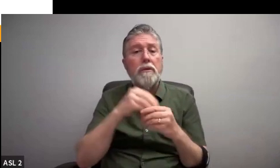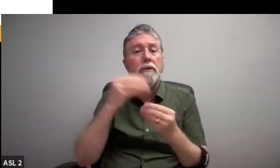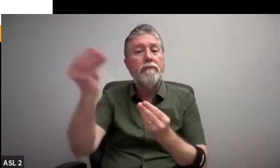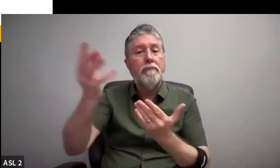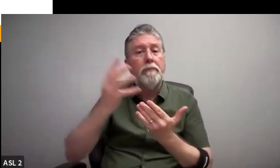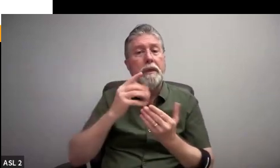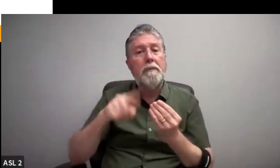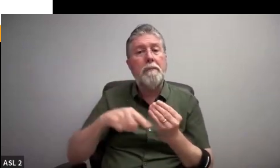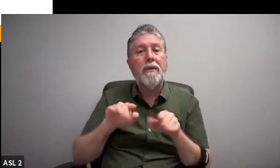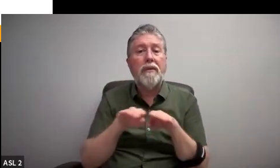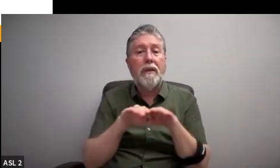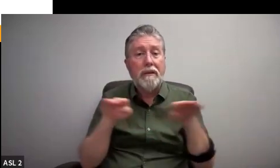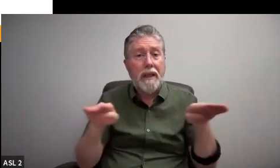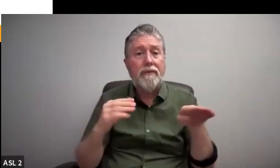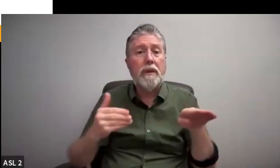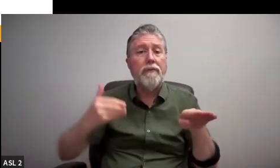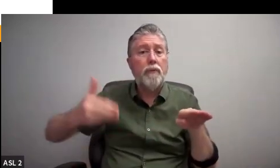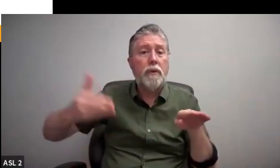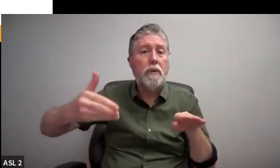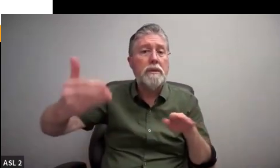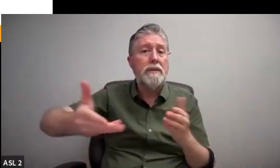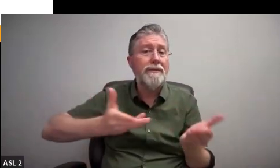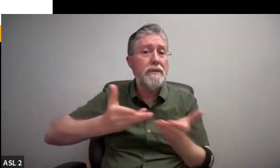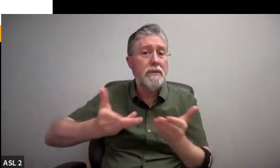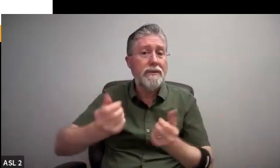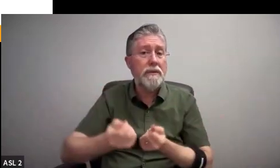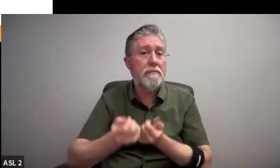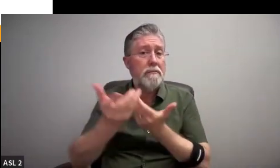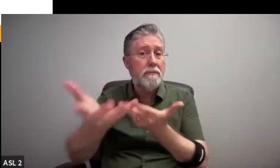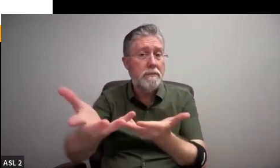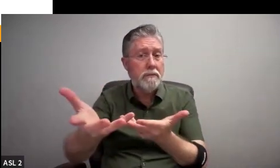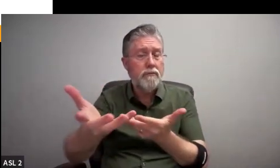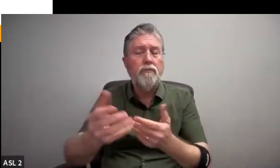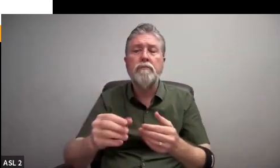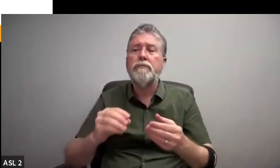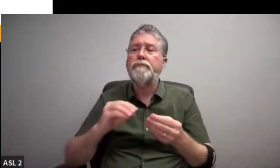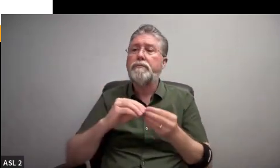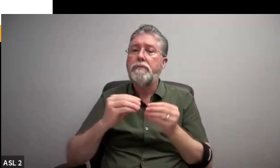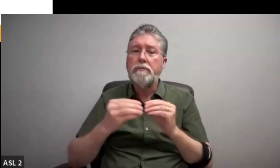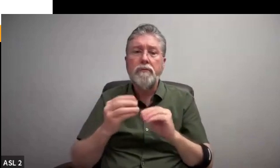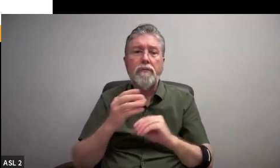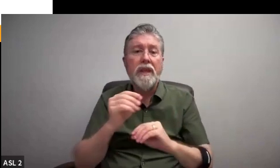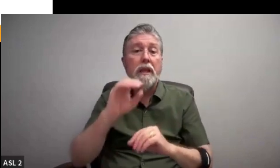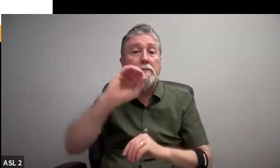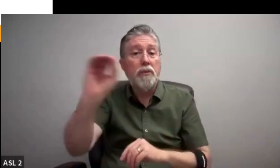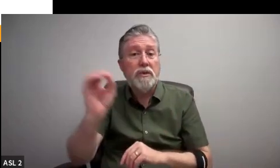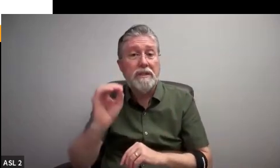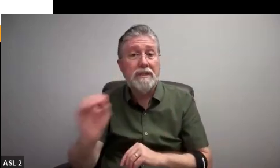level and frequency of services provided, the number and percentages of different demographic